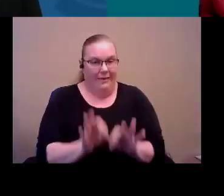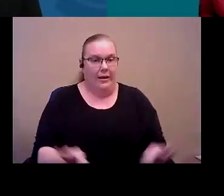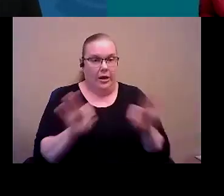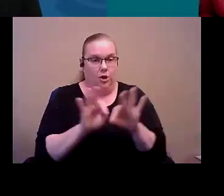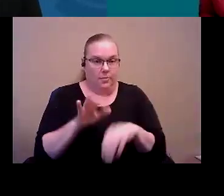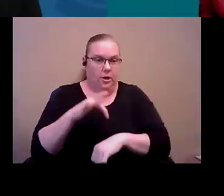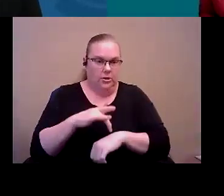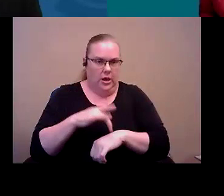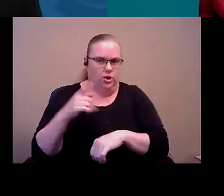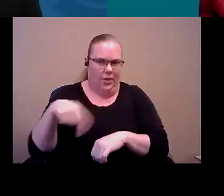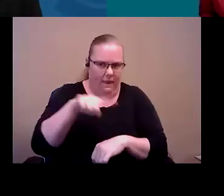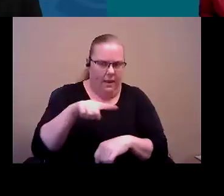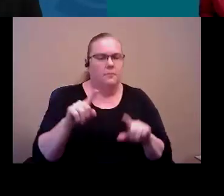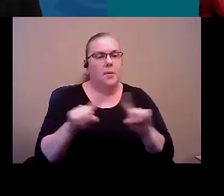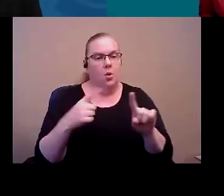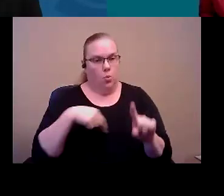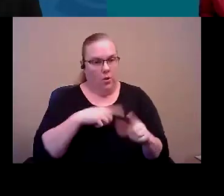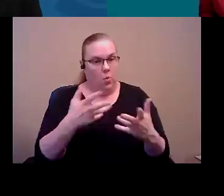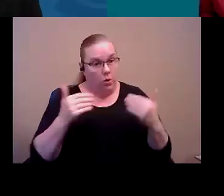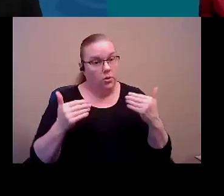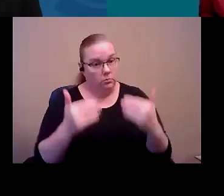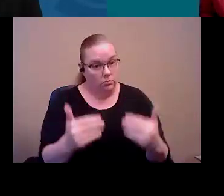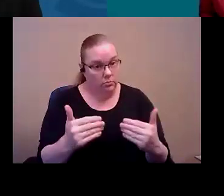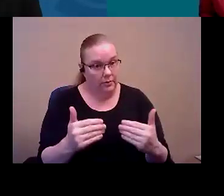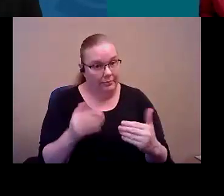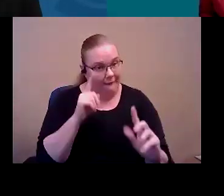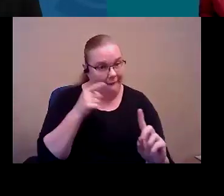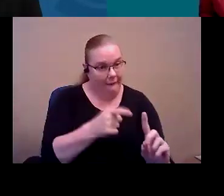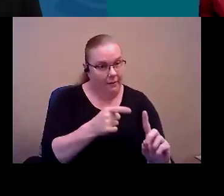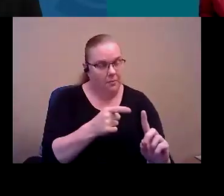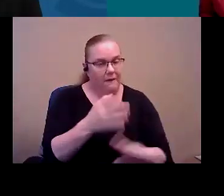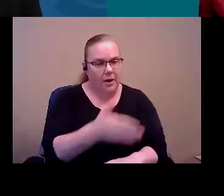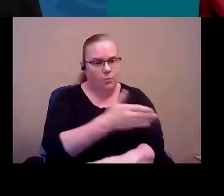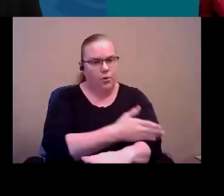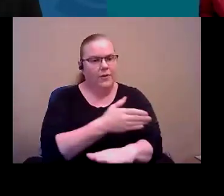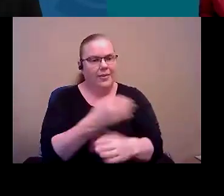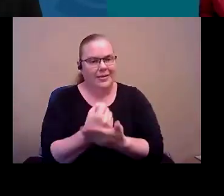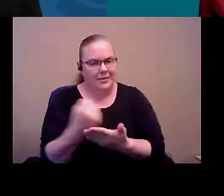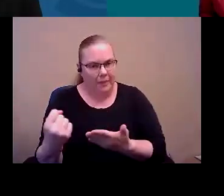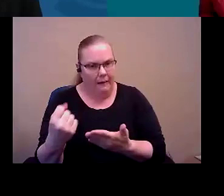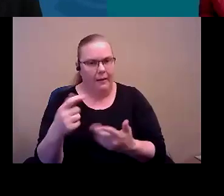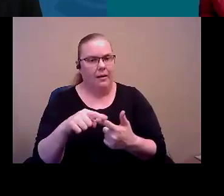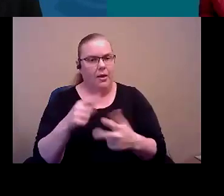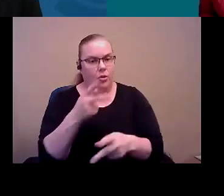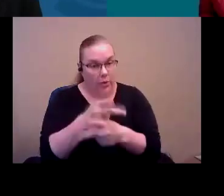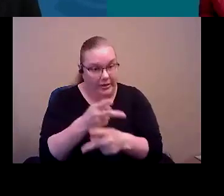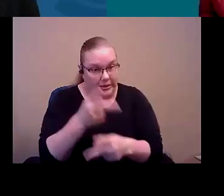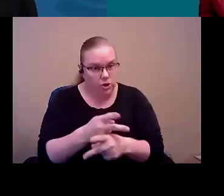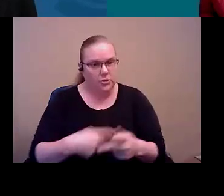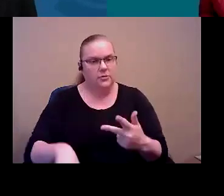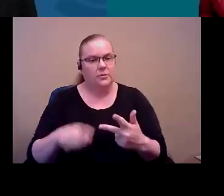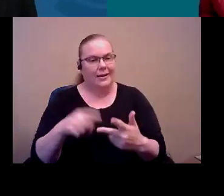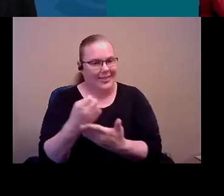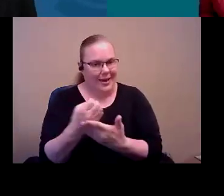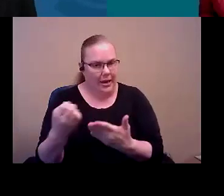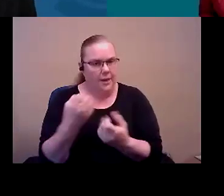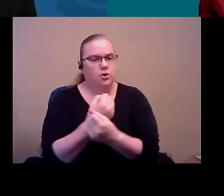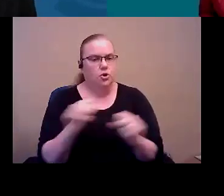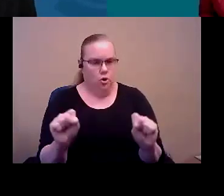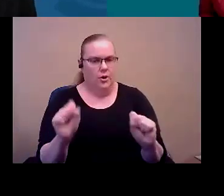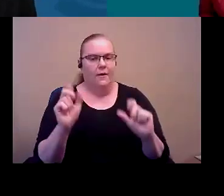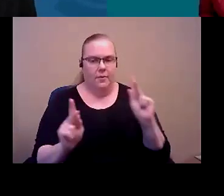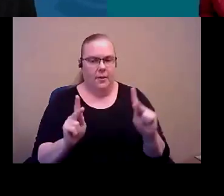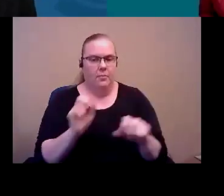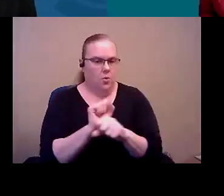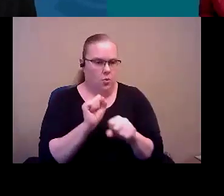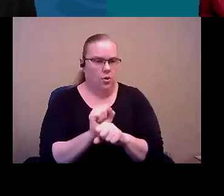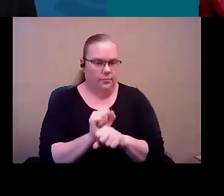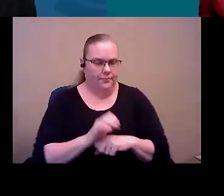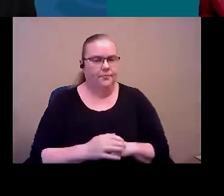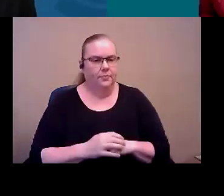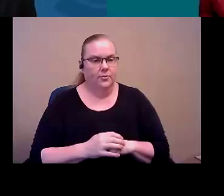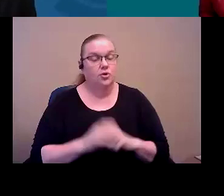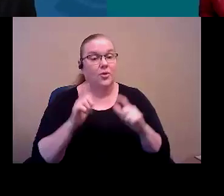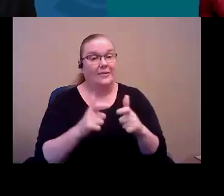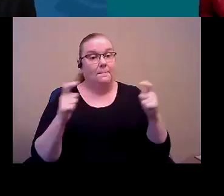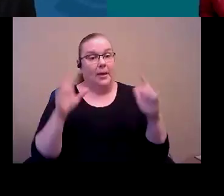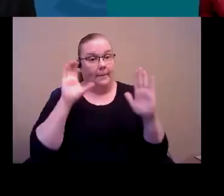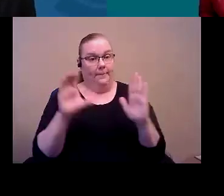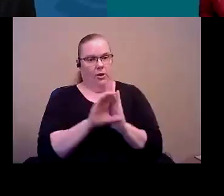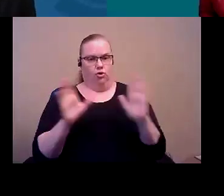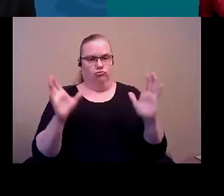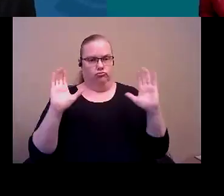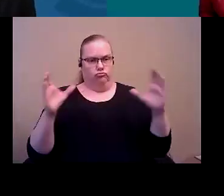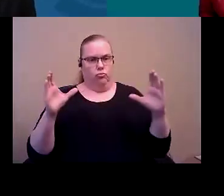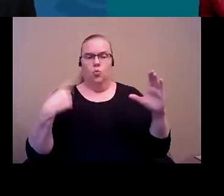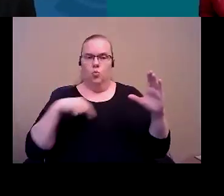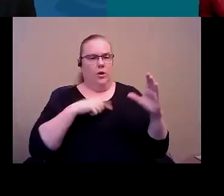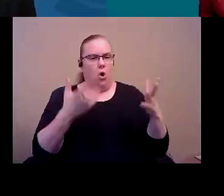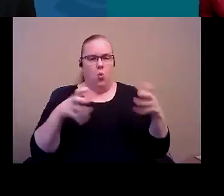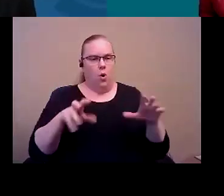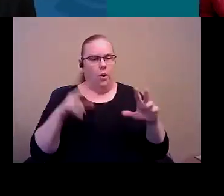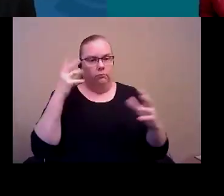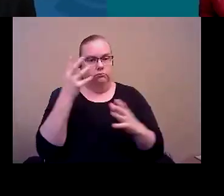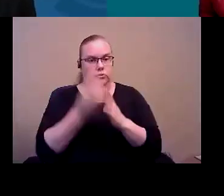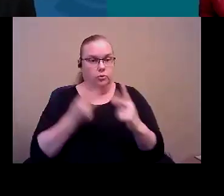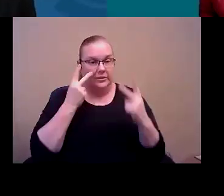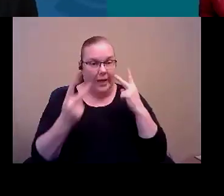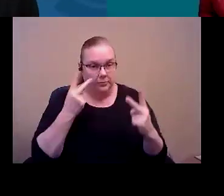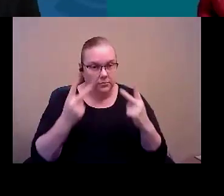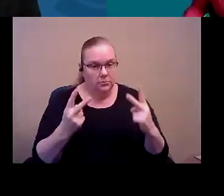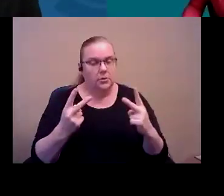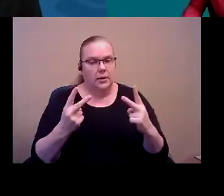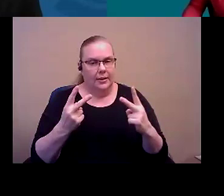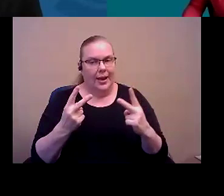We want to move toward the aim of improving the supply, the retention, and the economic security of the people who do this work. So, that's really the bigger picture piece we wanna never lose sight of, and particularly as it is informed by the people who do the work.